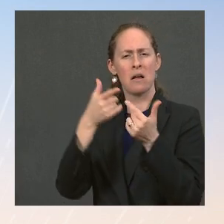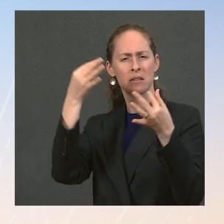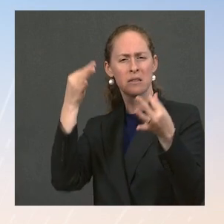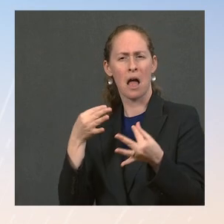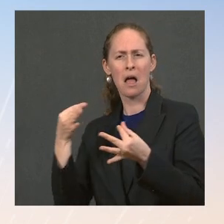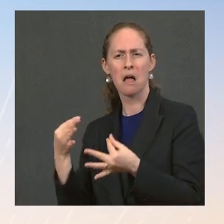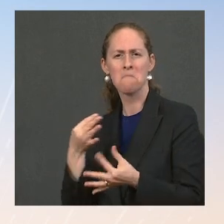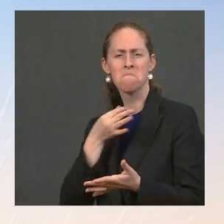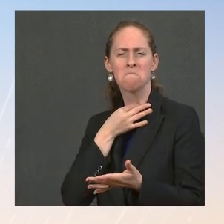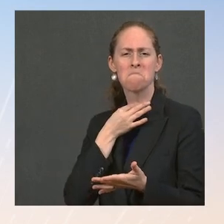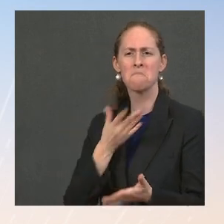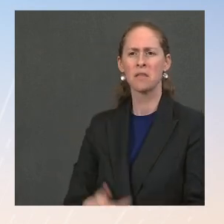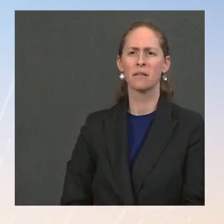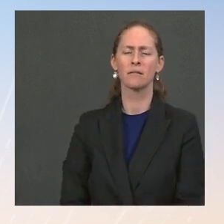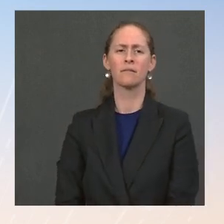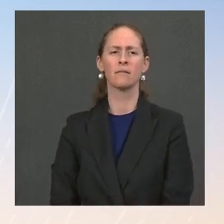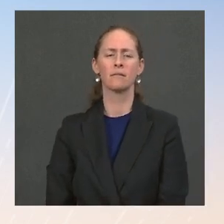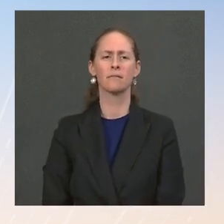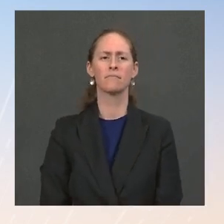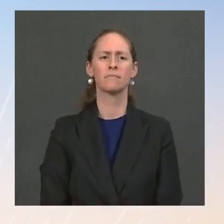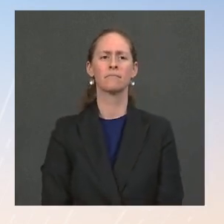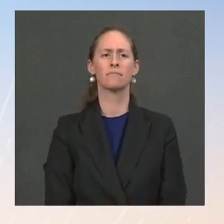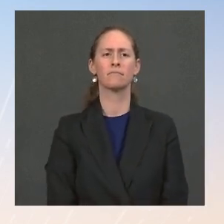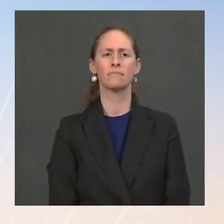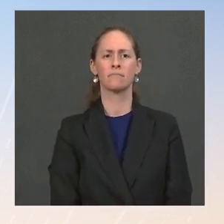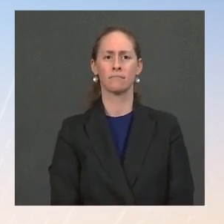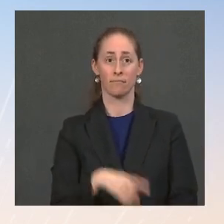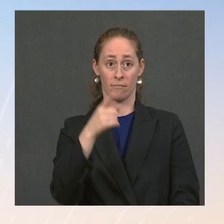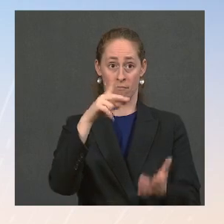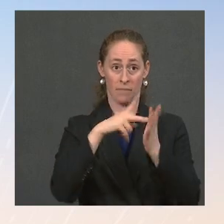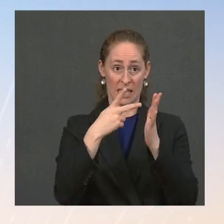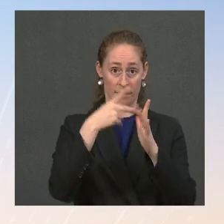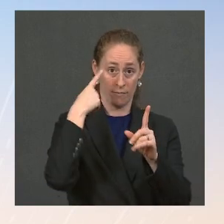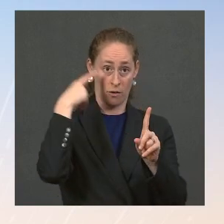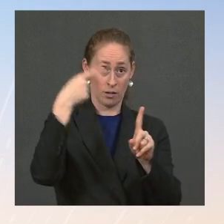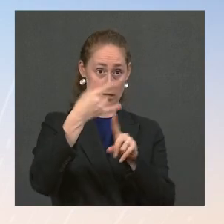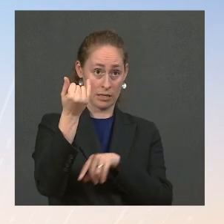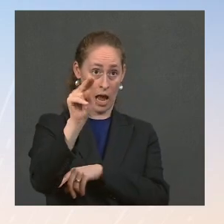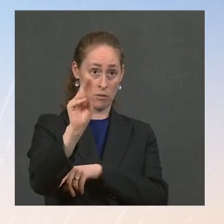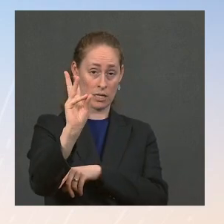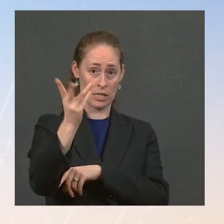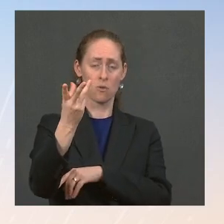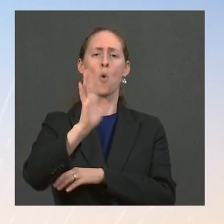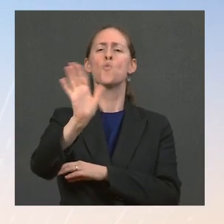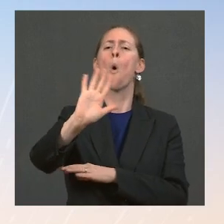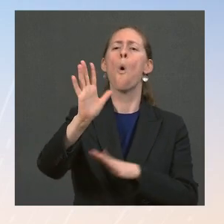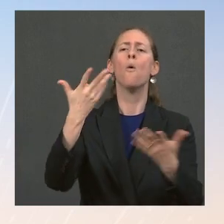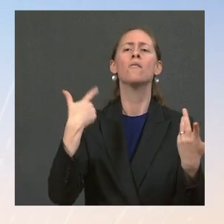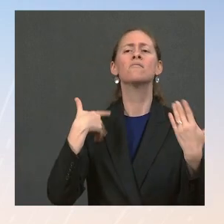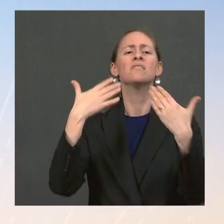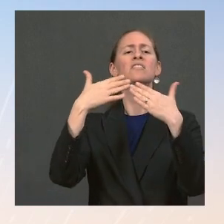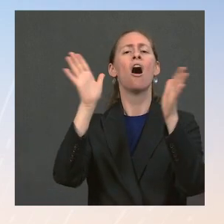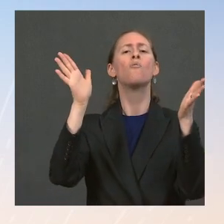Ms. Psaki: Are you talking about as it relates to January 6th or just in general? The Press: Well, just -- well, specifically in this review, if there's any information you could share about the process